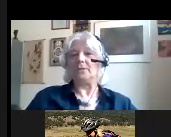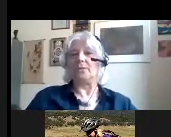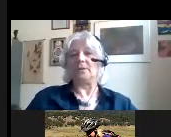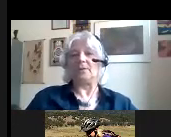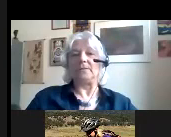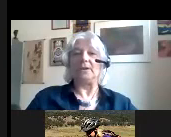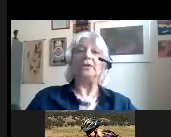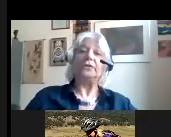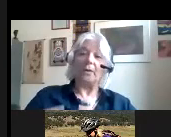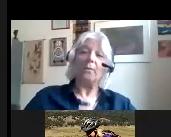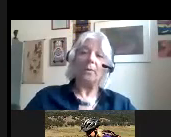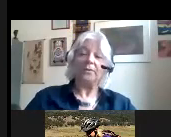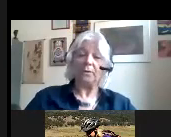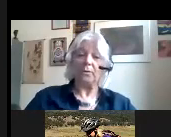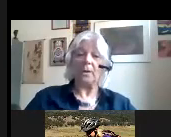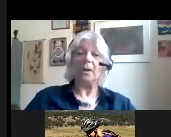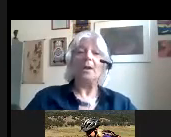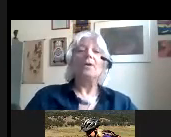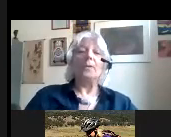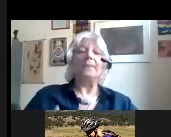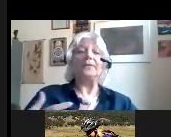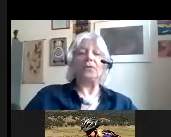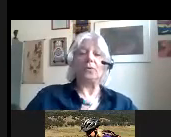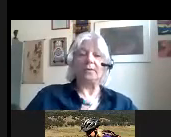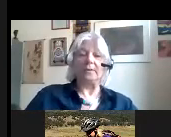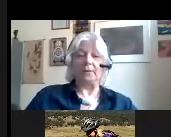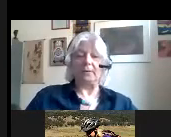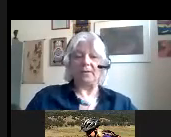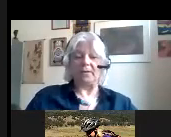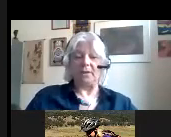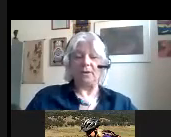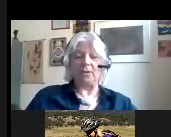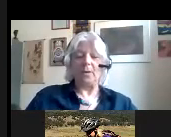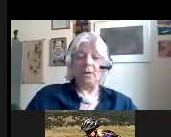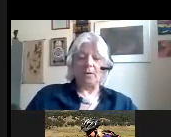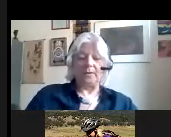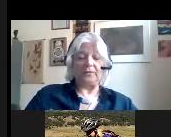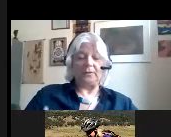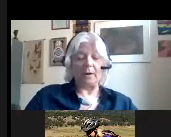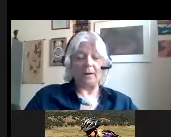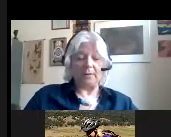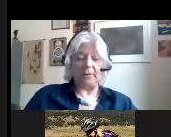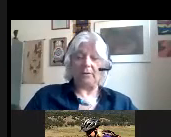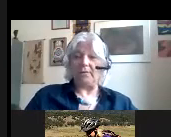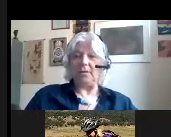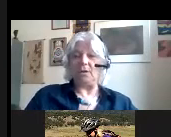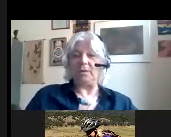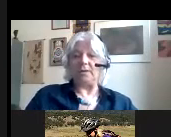you're working with that you don't want to agree with the story that they're giving you or the scenario that they're giving you because there